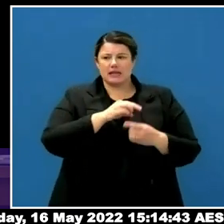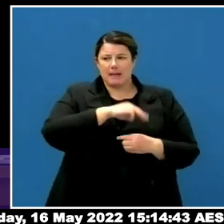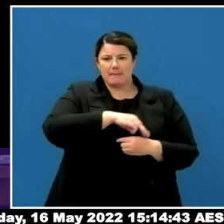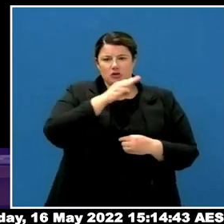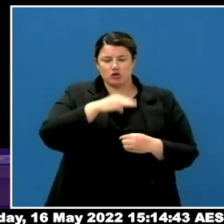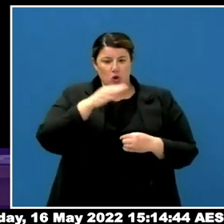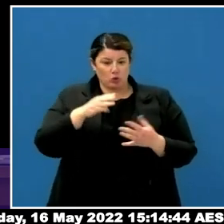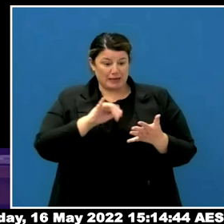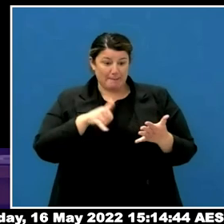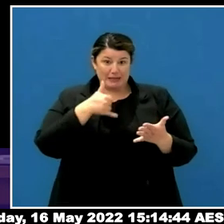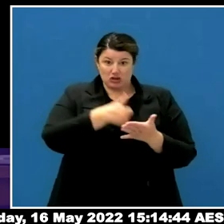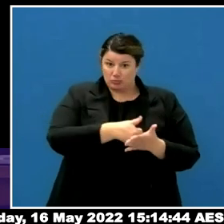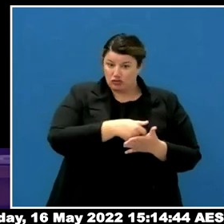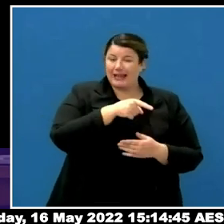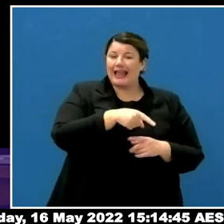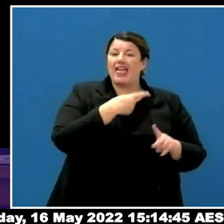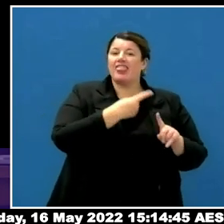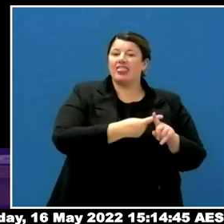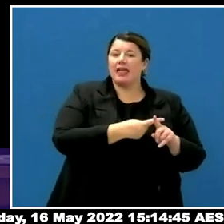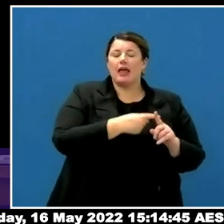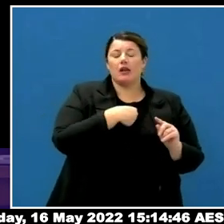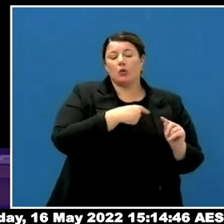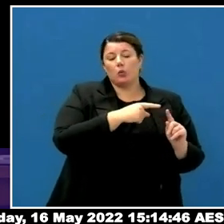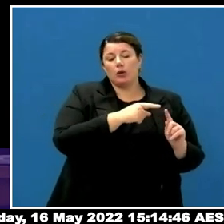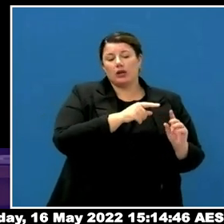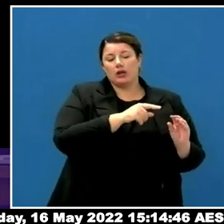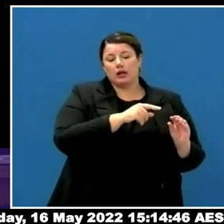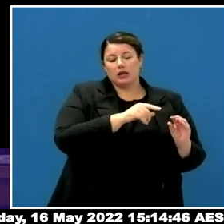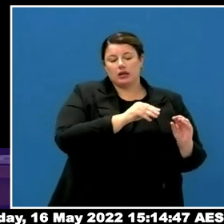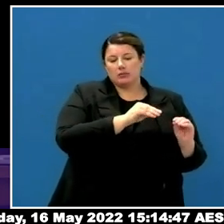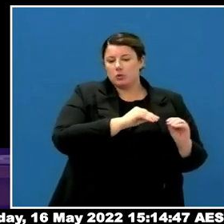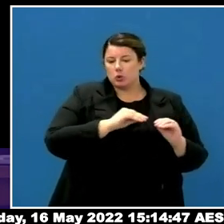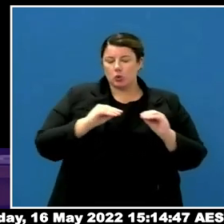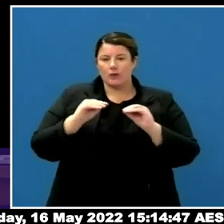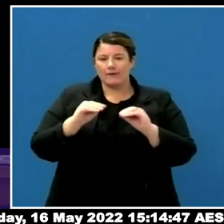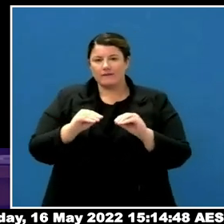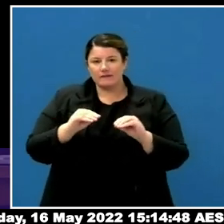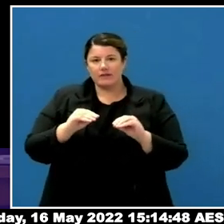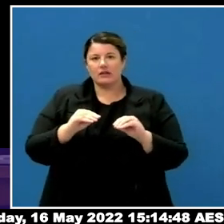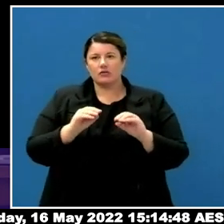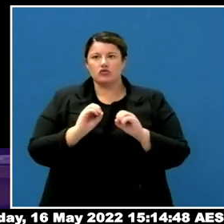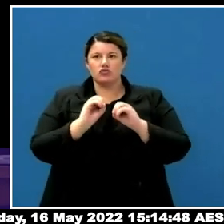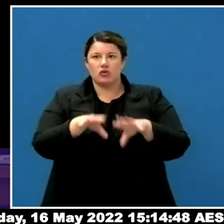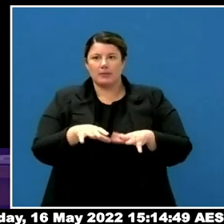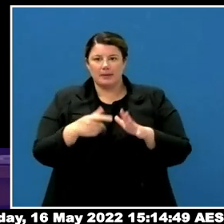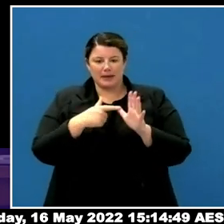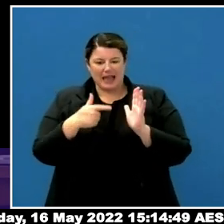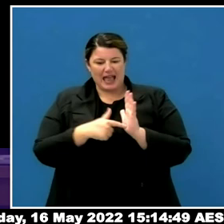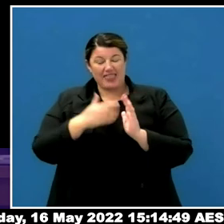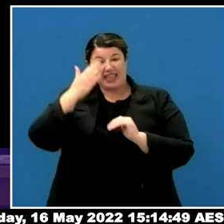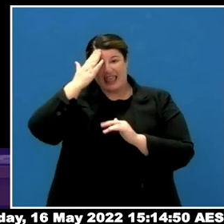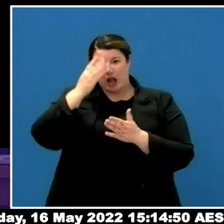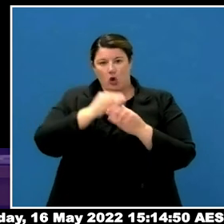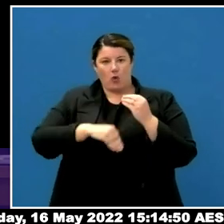later on we would drop him at the head office at Minchinbury, and they would go from